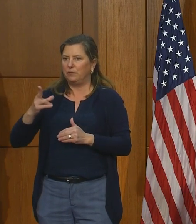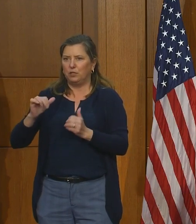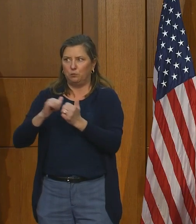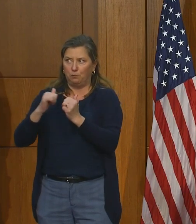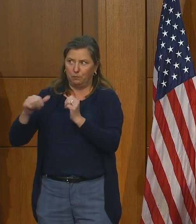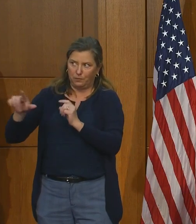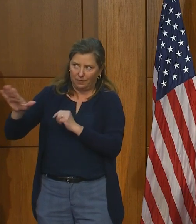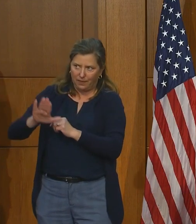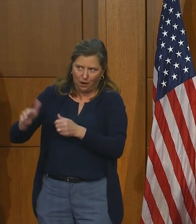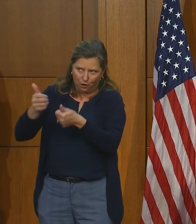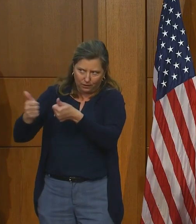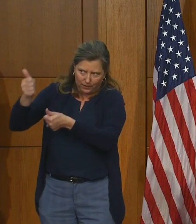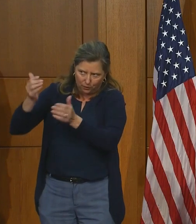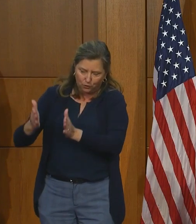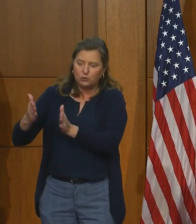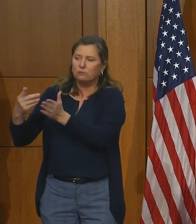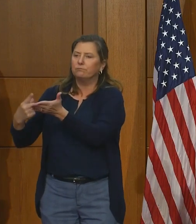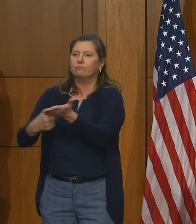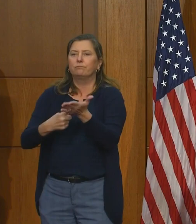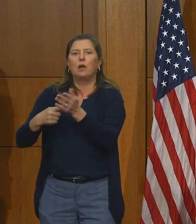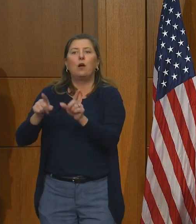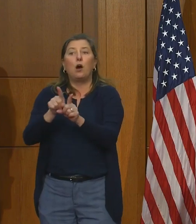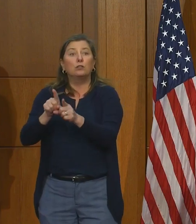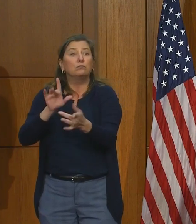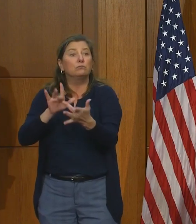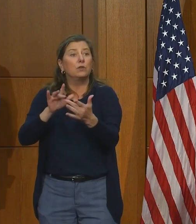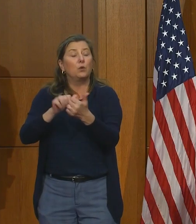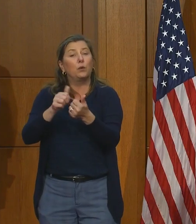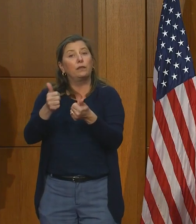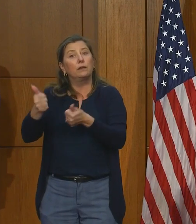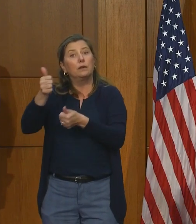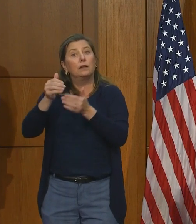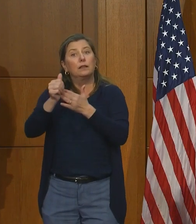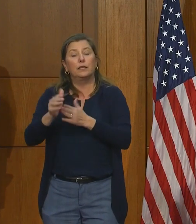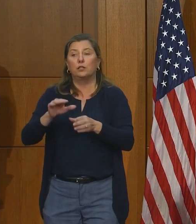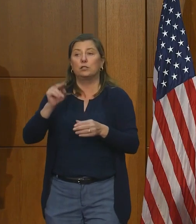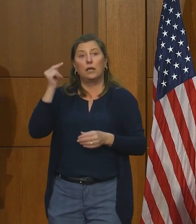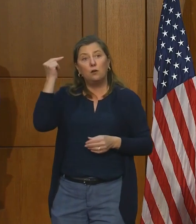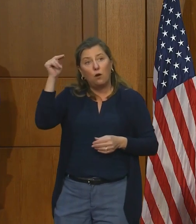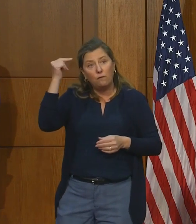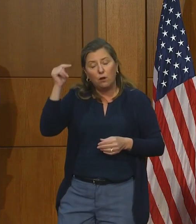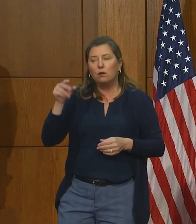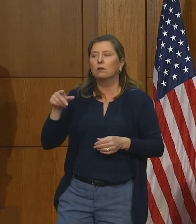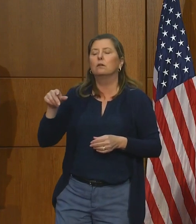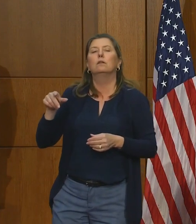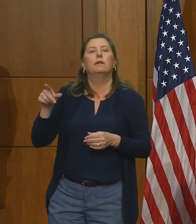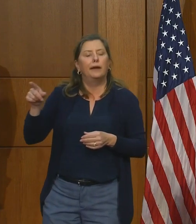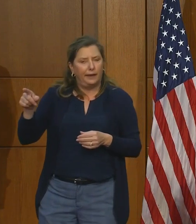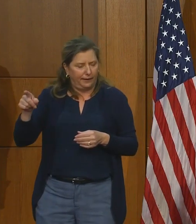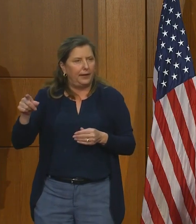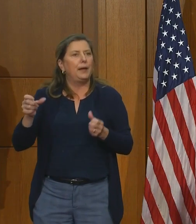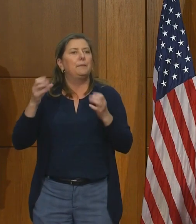CONFERENCE A COUPLE HOURS AGO.